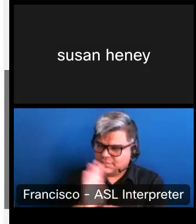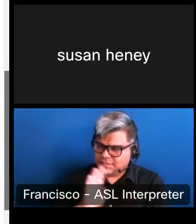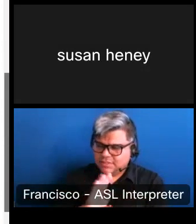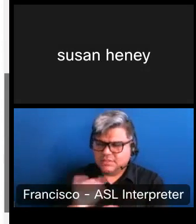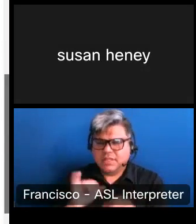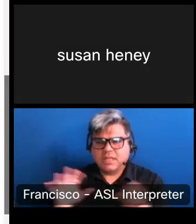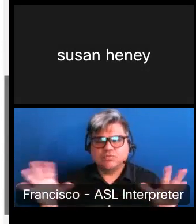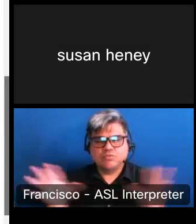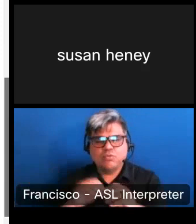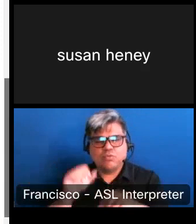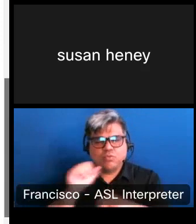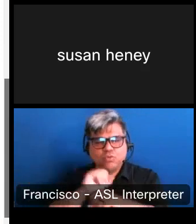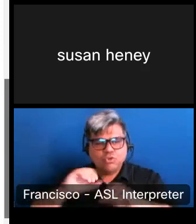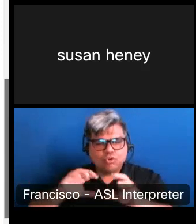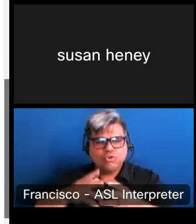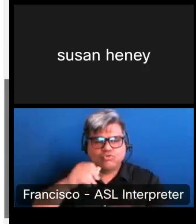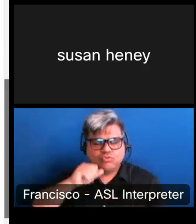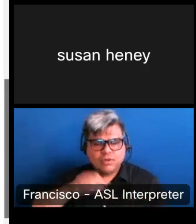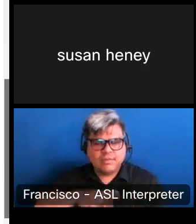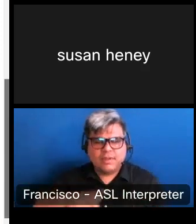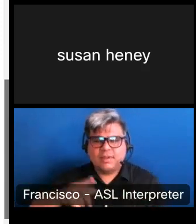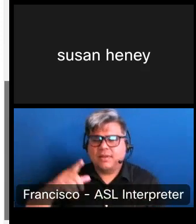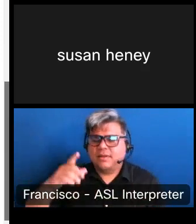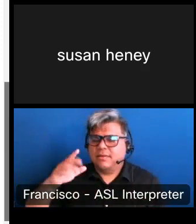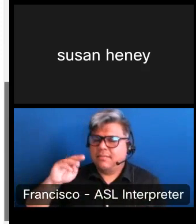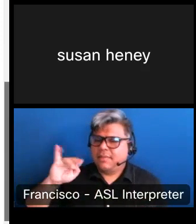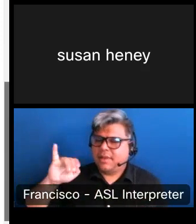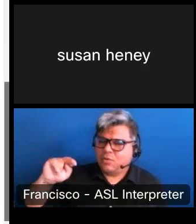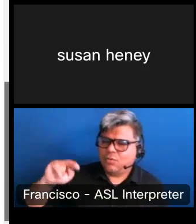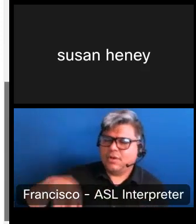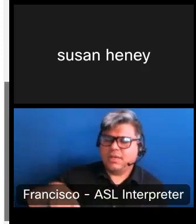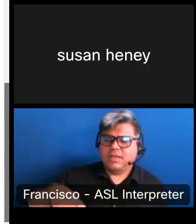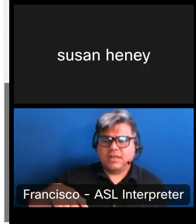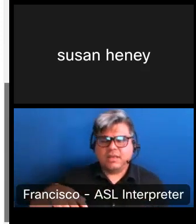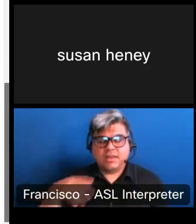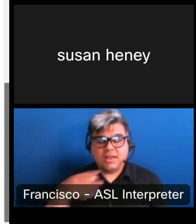women, minority and veteran-owned firms. I'd also like to mention that Quick Facts pulls